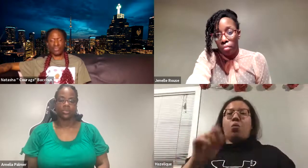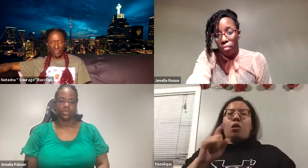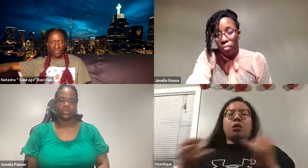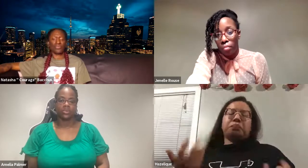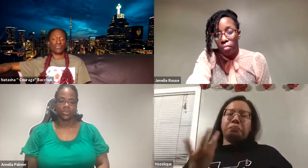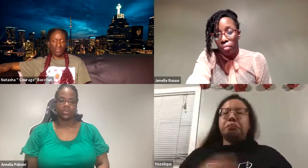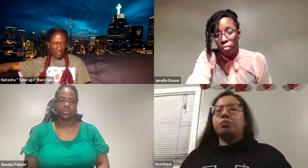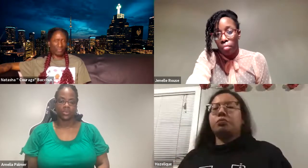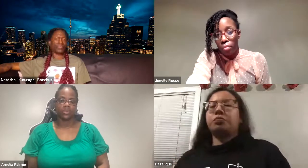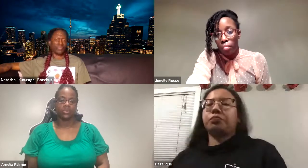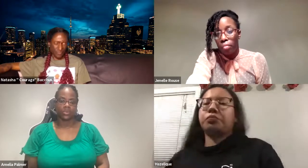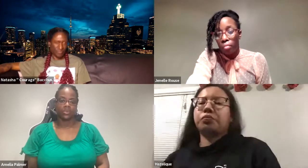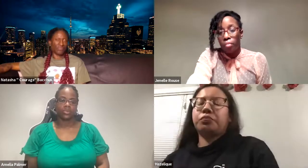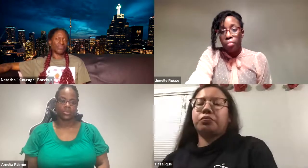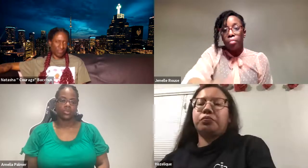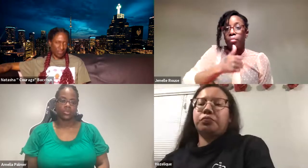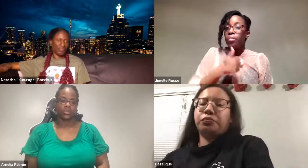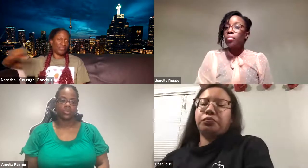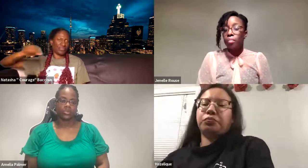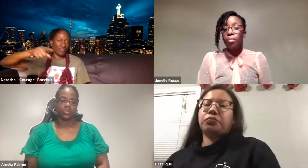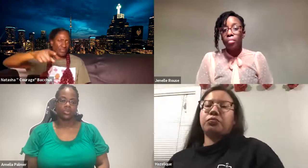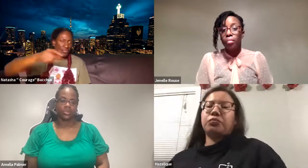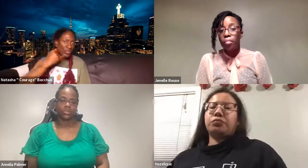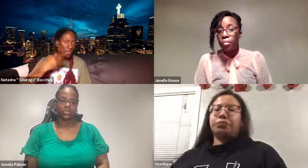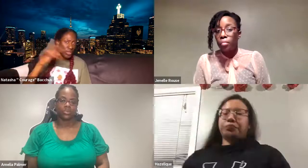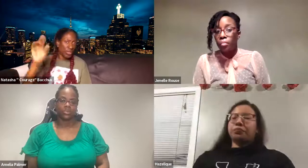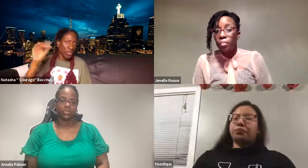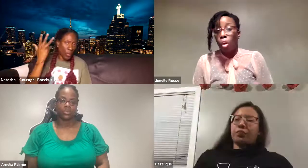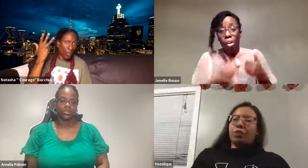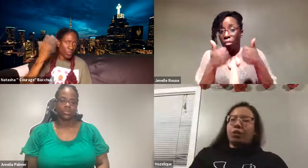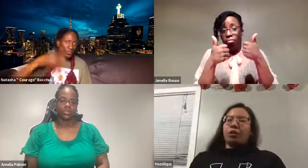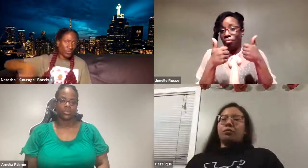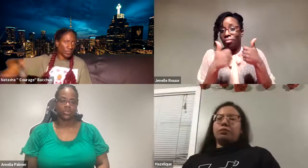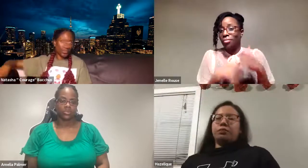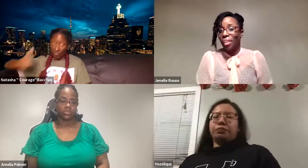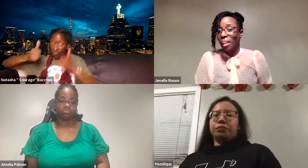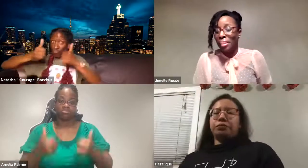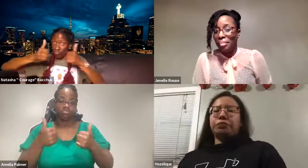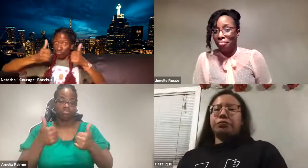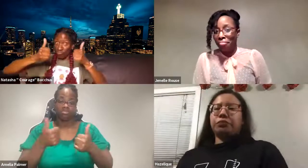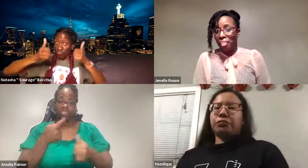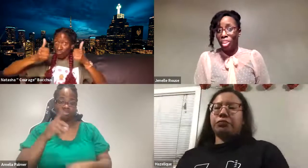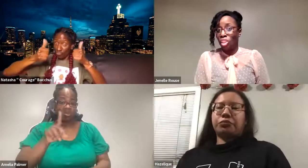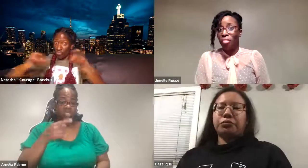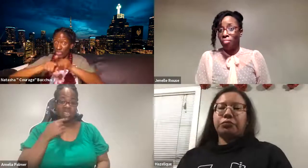just know that you have to set those boundaries from the get-go and it should be fine. - amelia? jenelle?